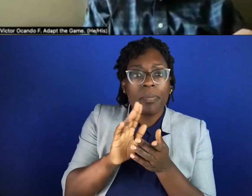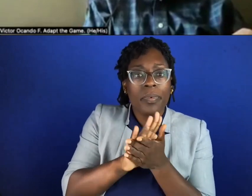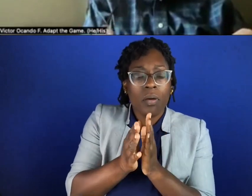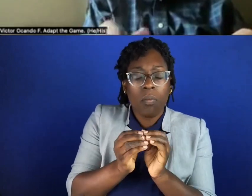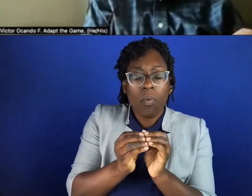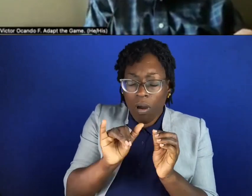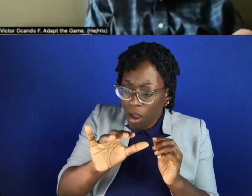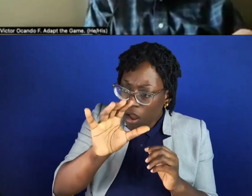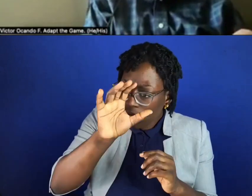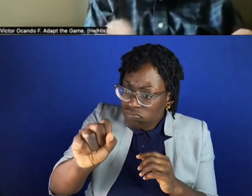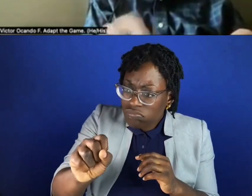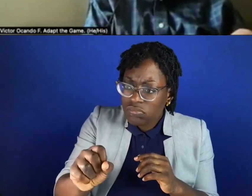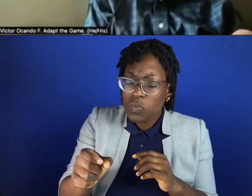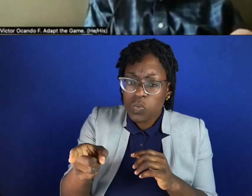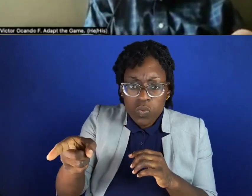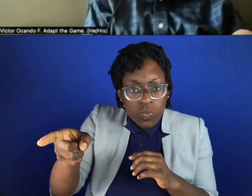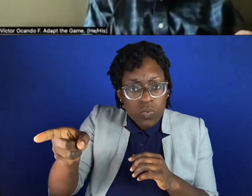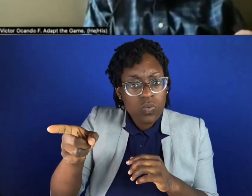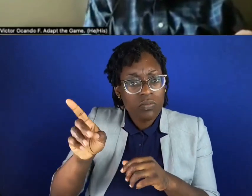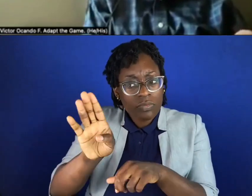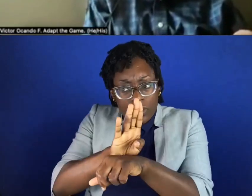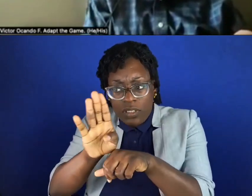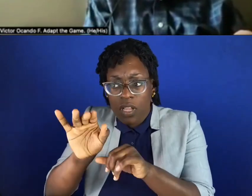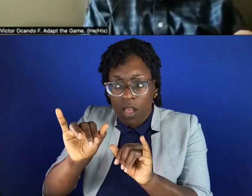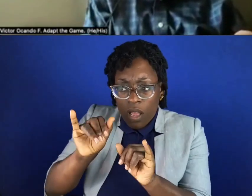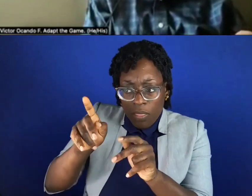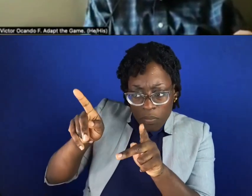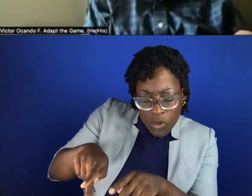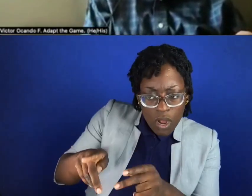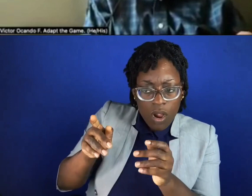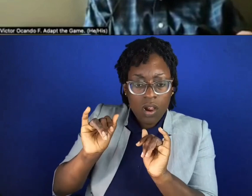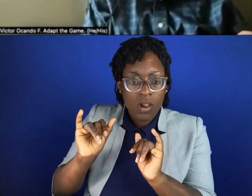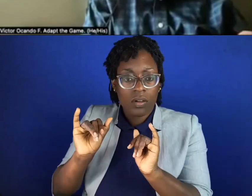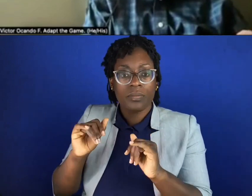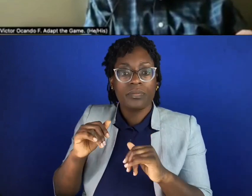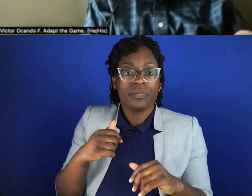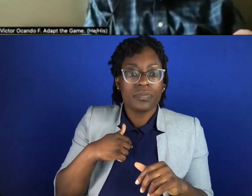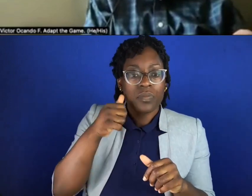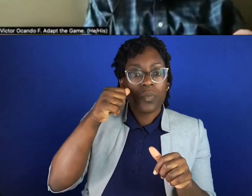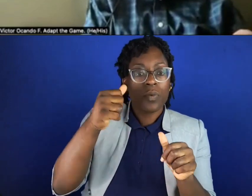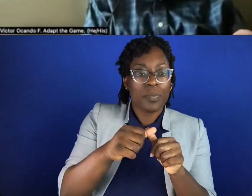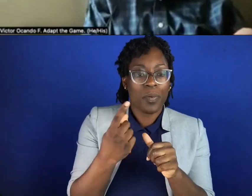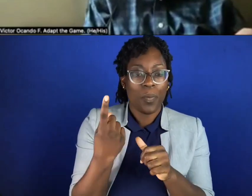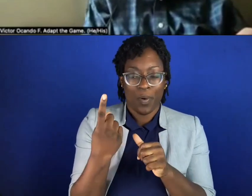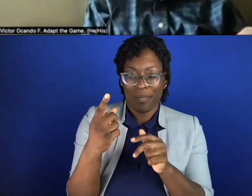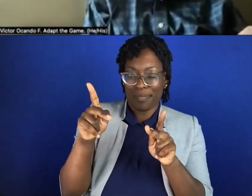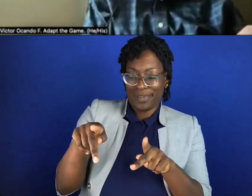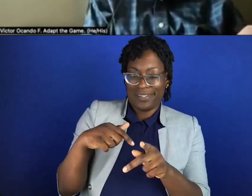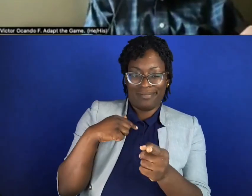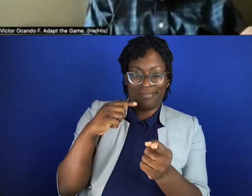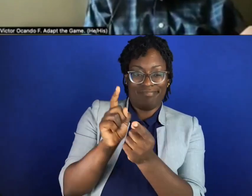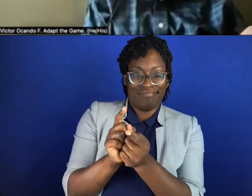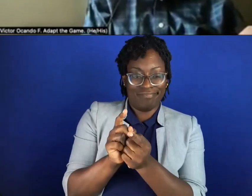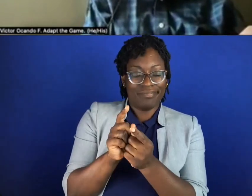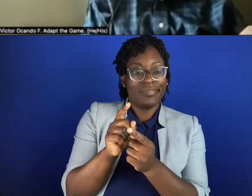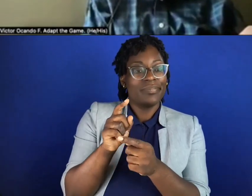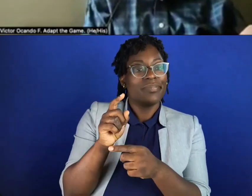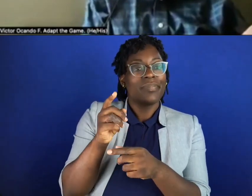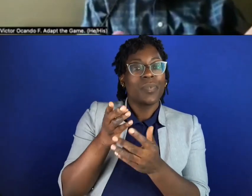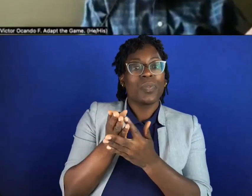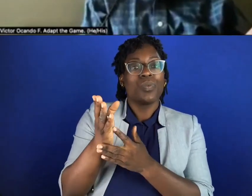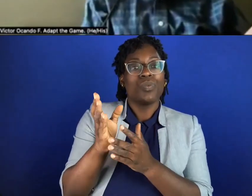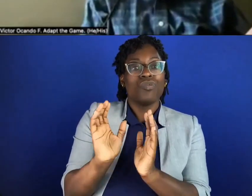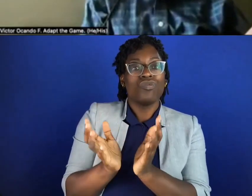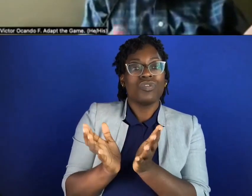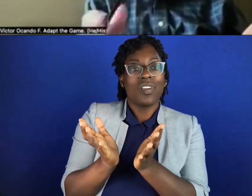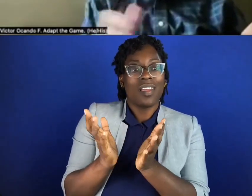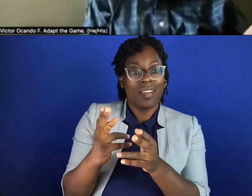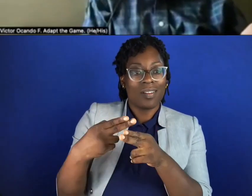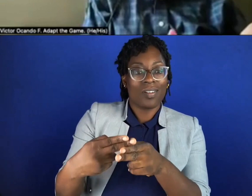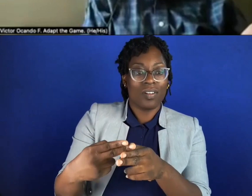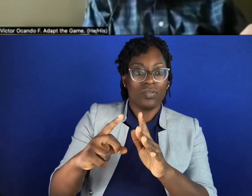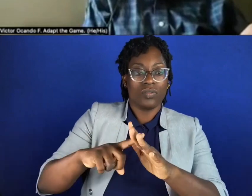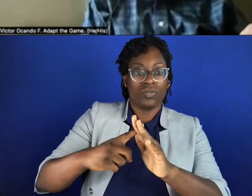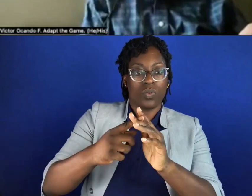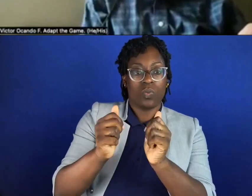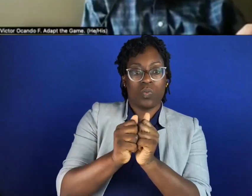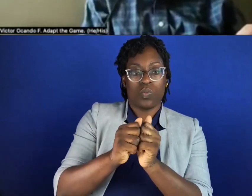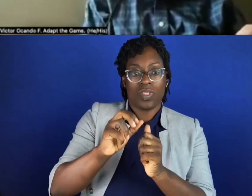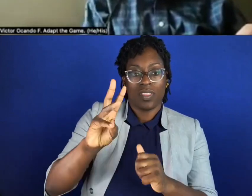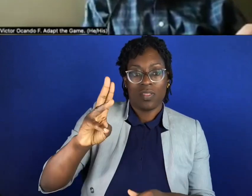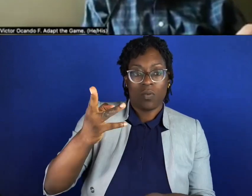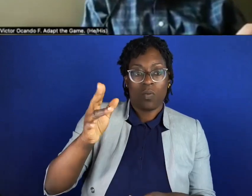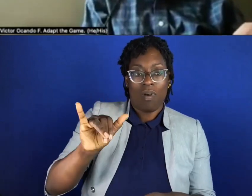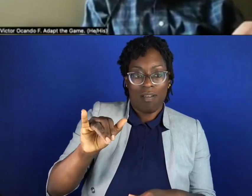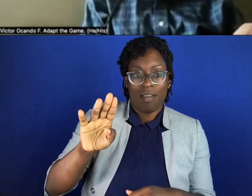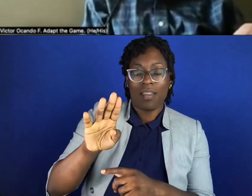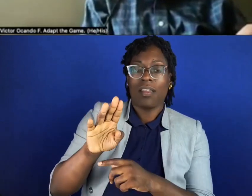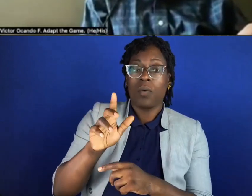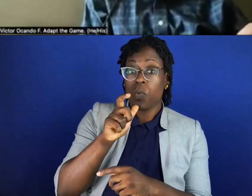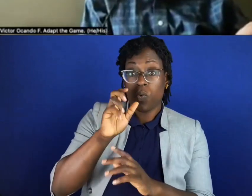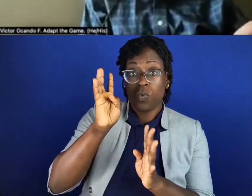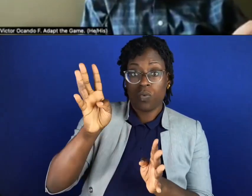If I may I want to recommend a book that is called Start With Why by Simon Sinek. That